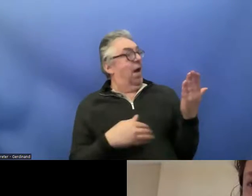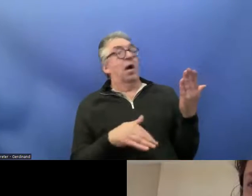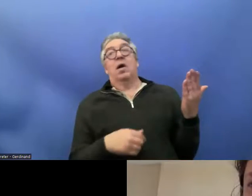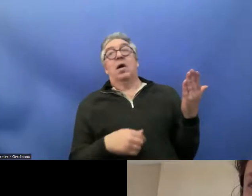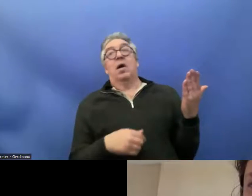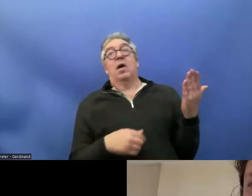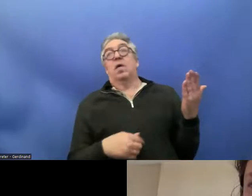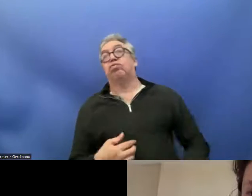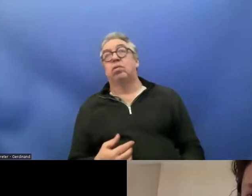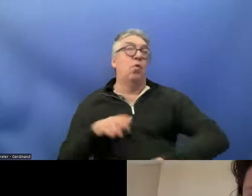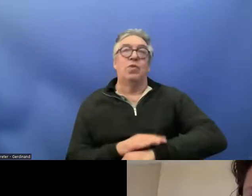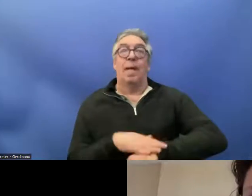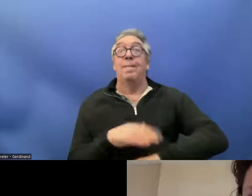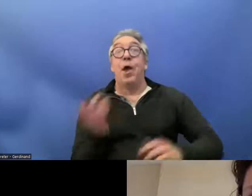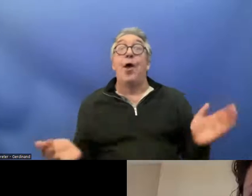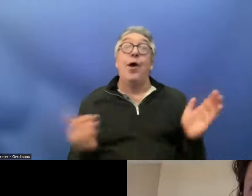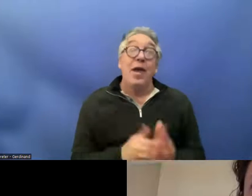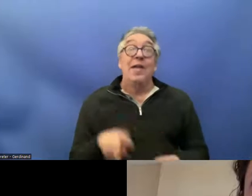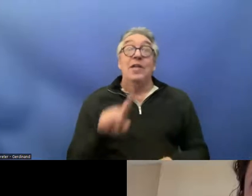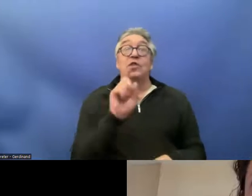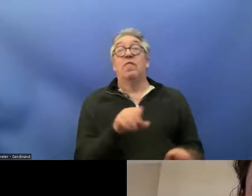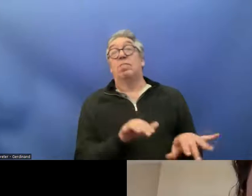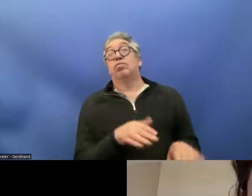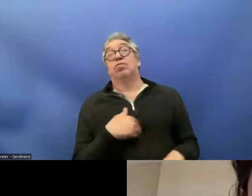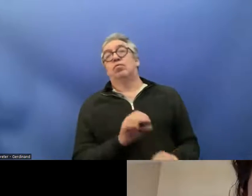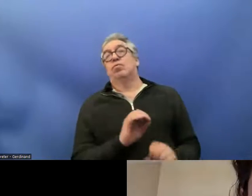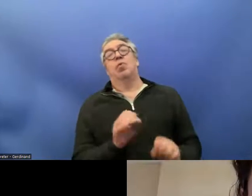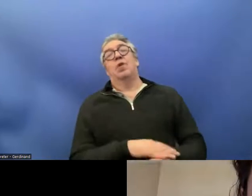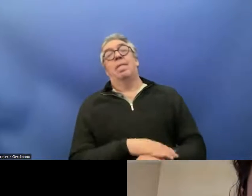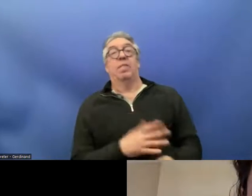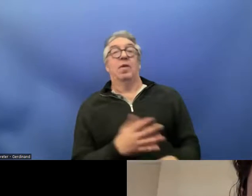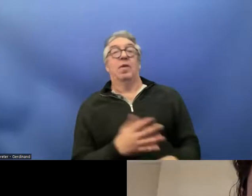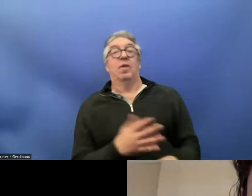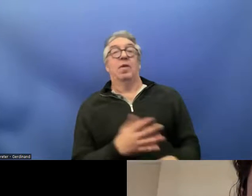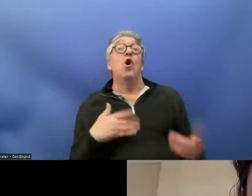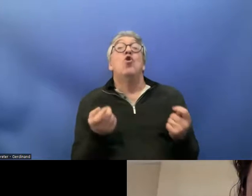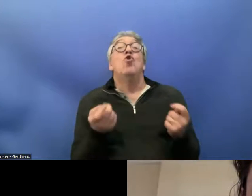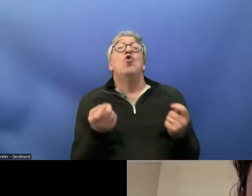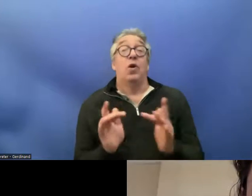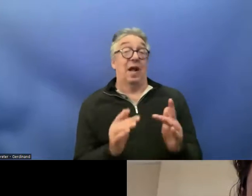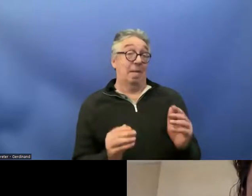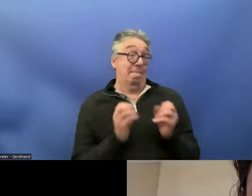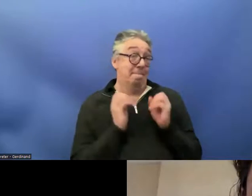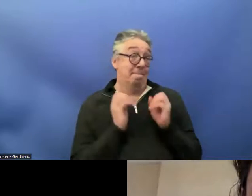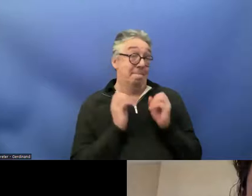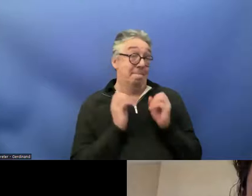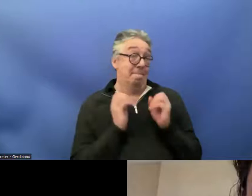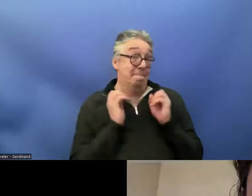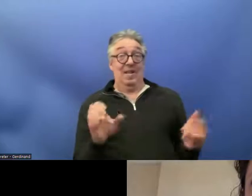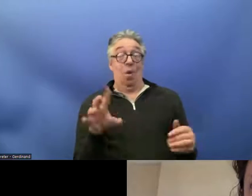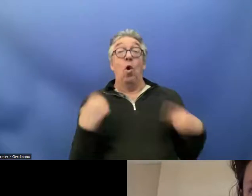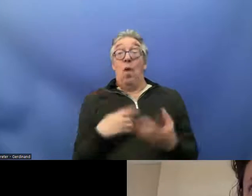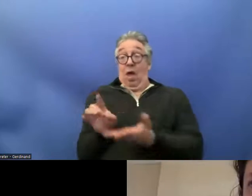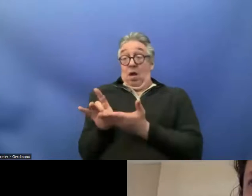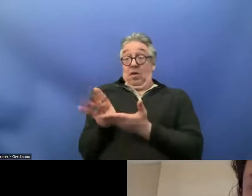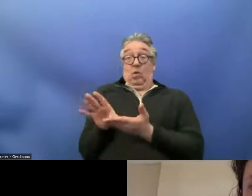So, it, we try to reach as much organizations as we could, but we didn't exclude any area.